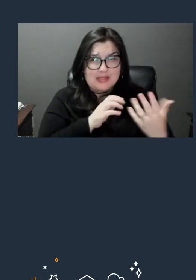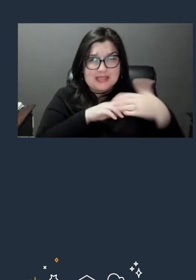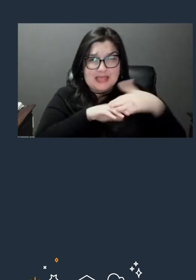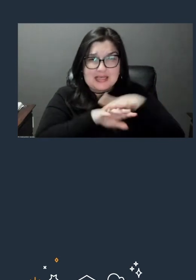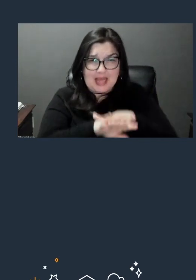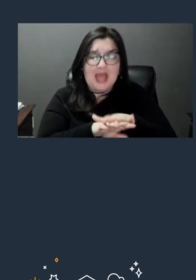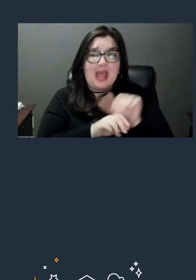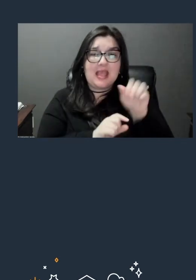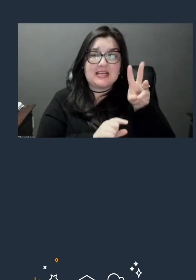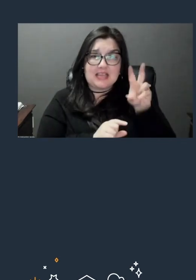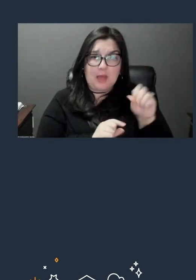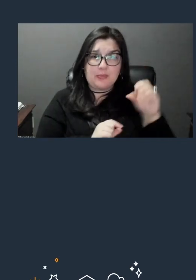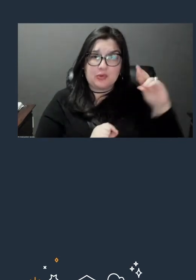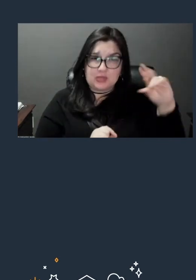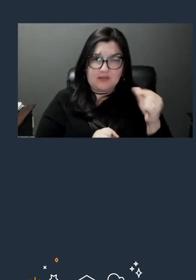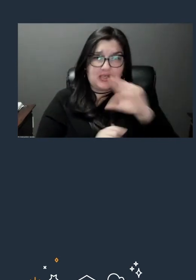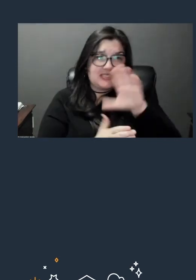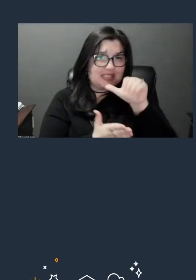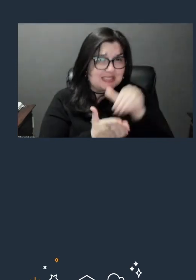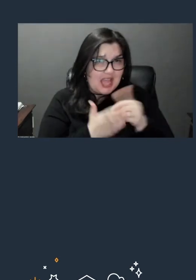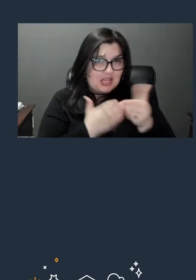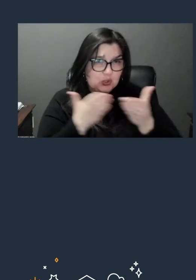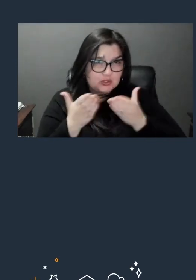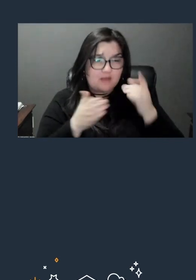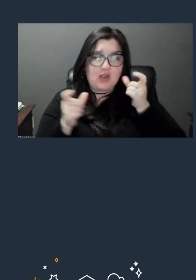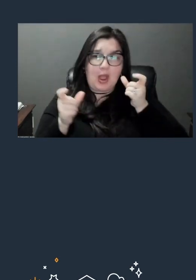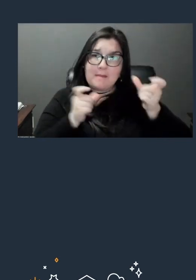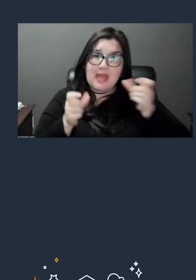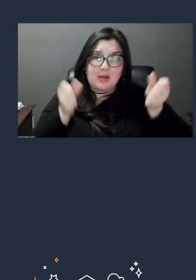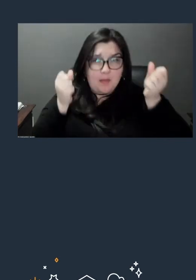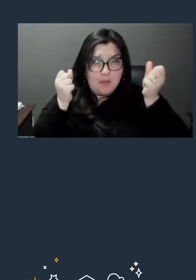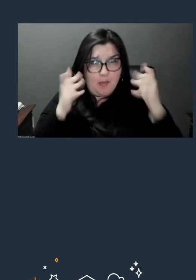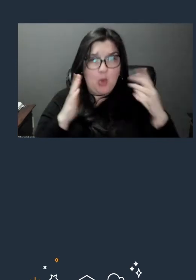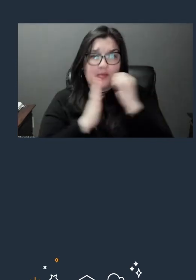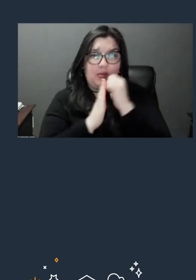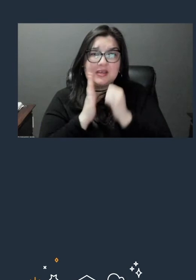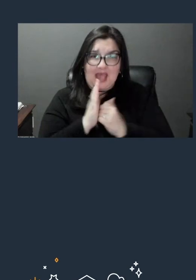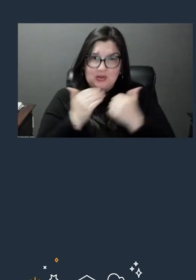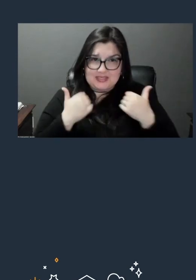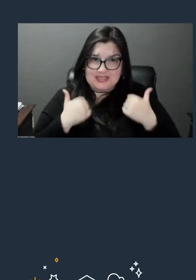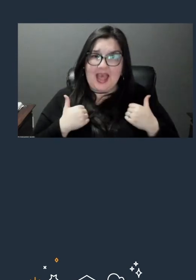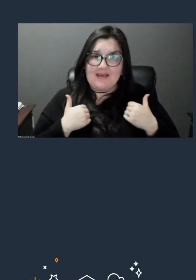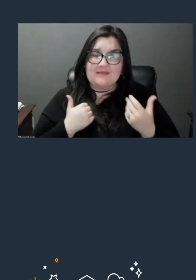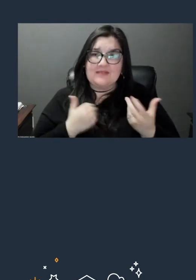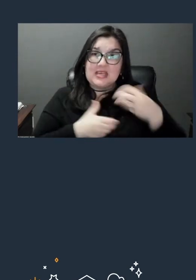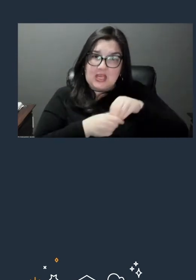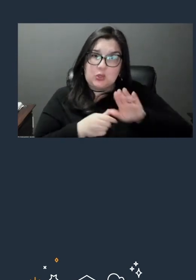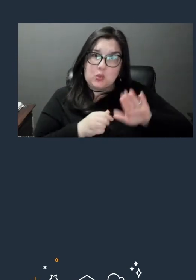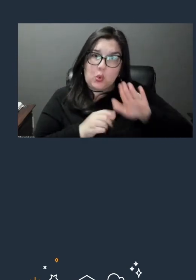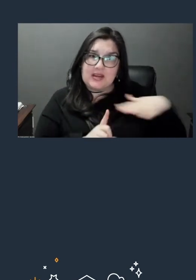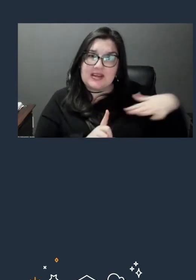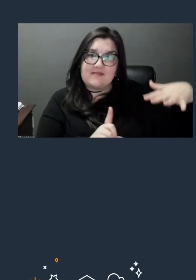which is a central service for managing multiple accounts that you may have in your environment. So, using this integration,